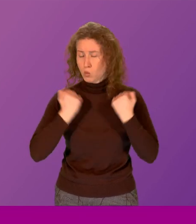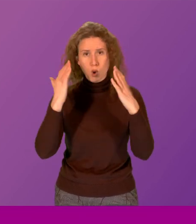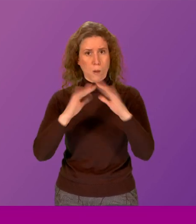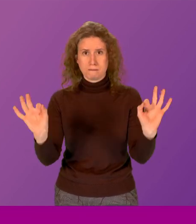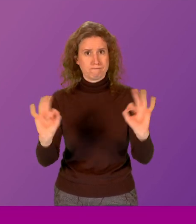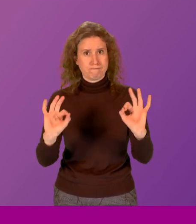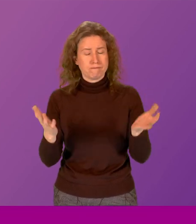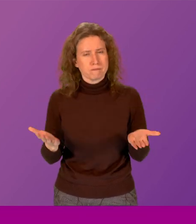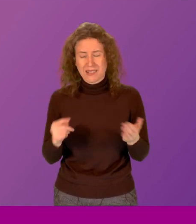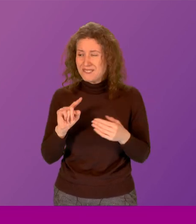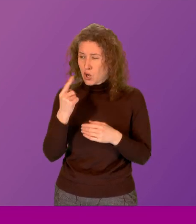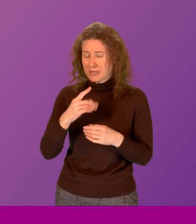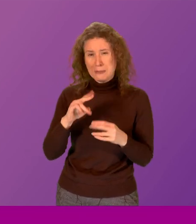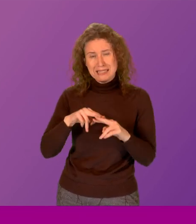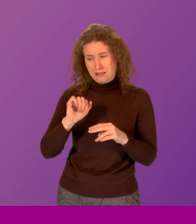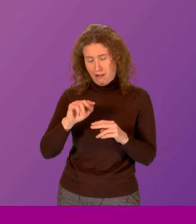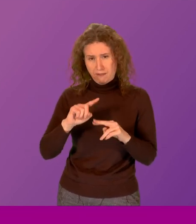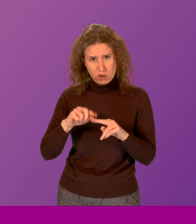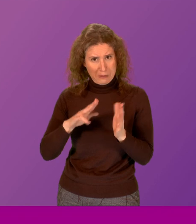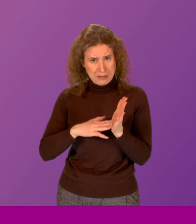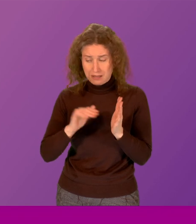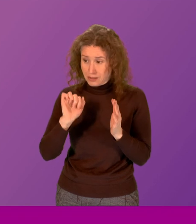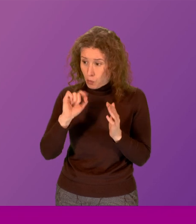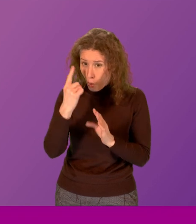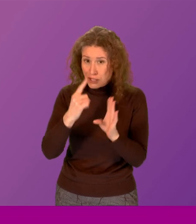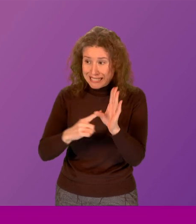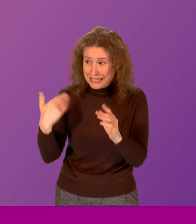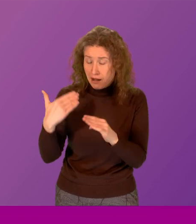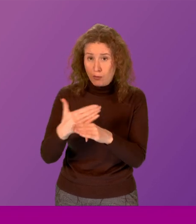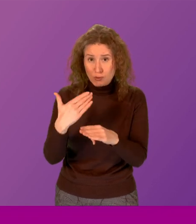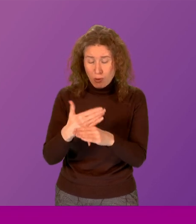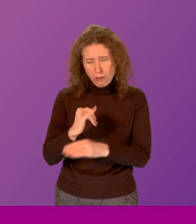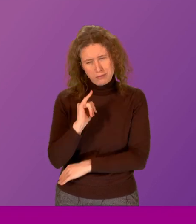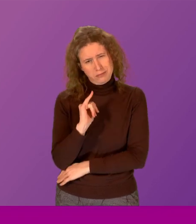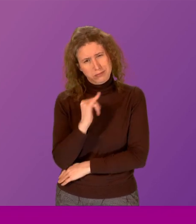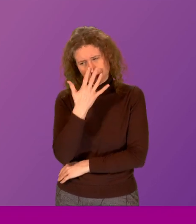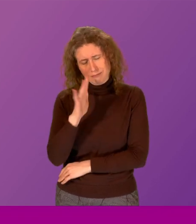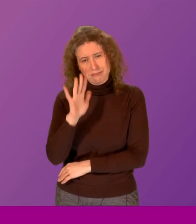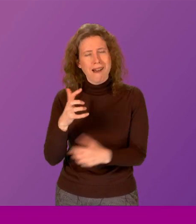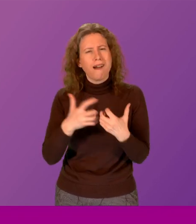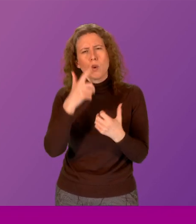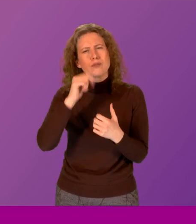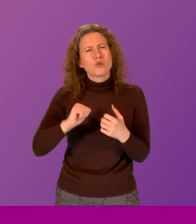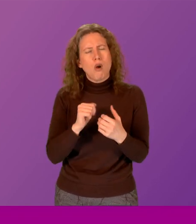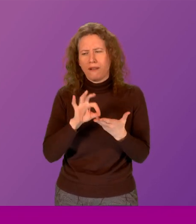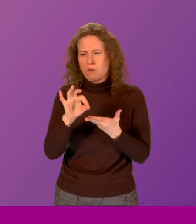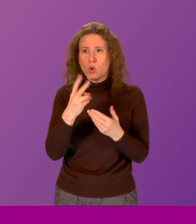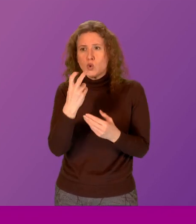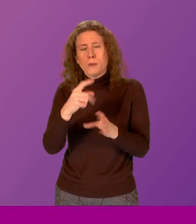This is the First Minister’s record after just a year in the job. How can Scotland afford another two years of this?